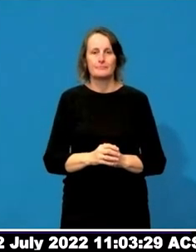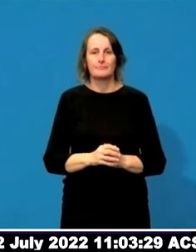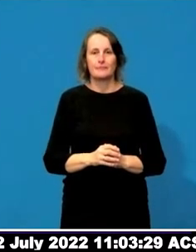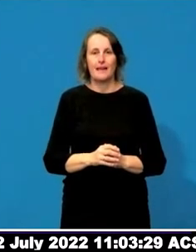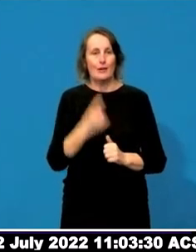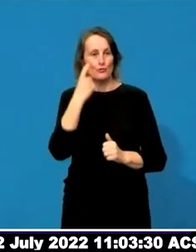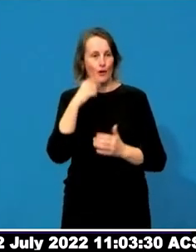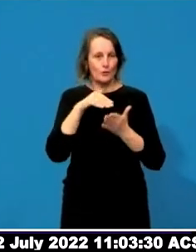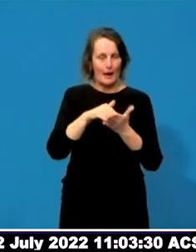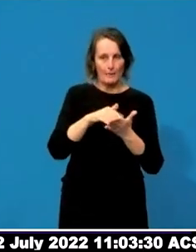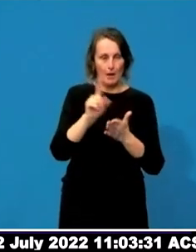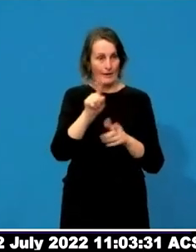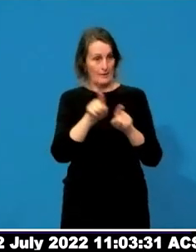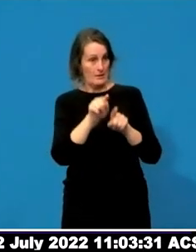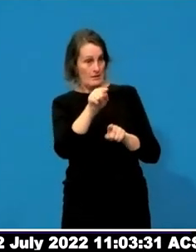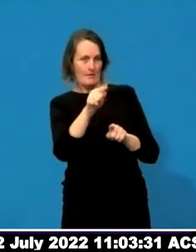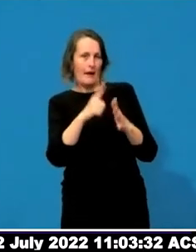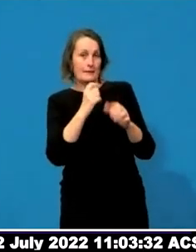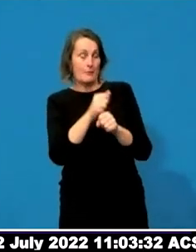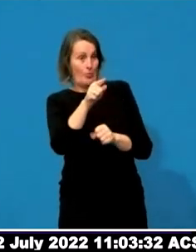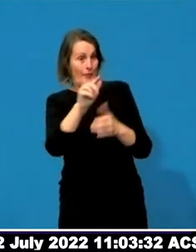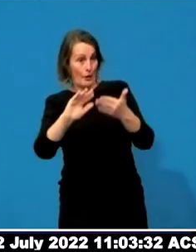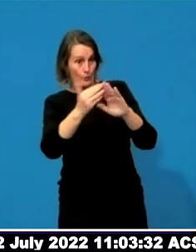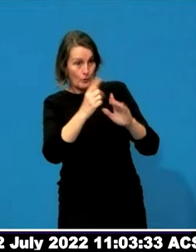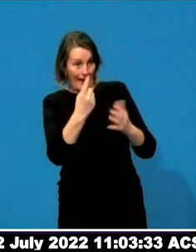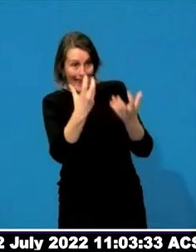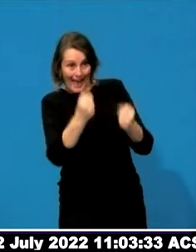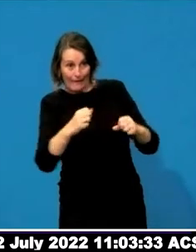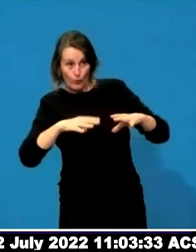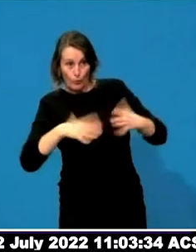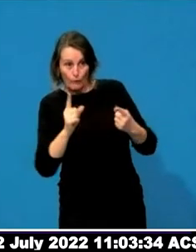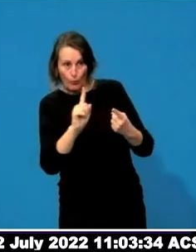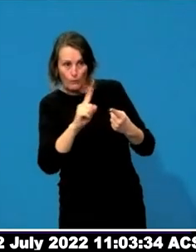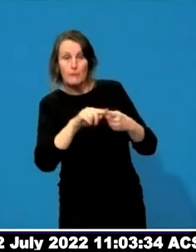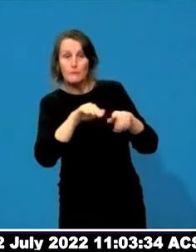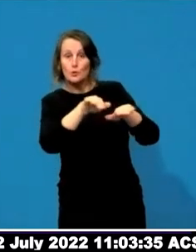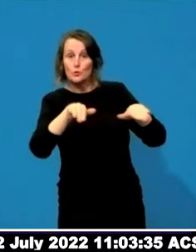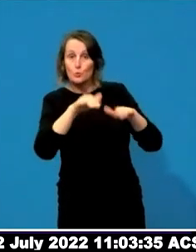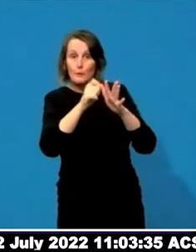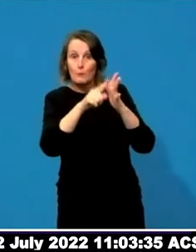So what does a community already have in place? There might be a swimming pool, there might be the art centre;